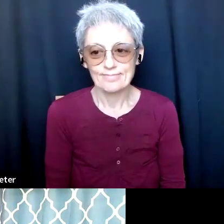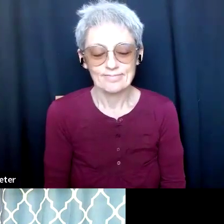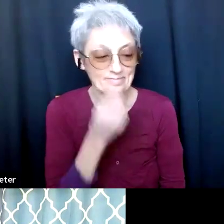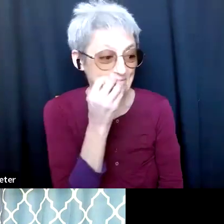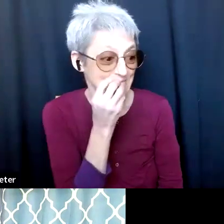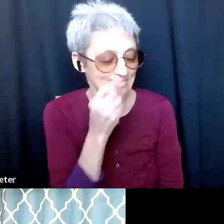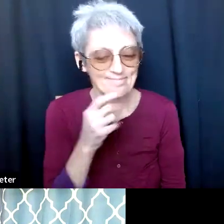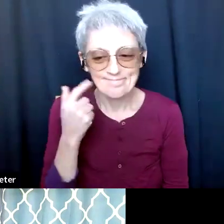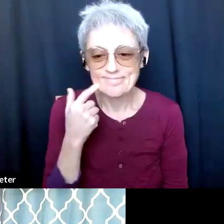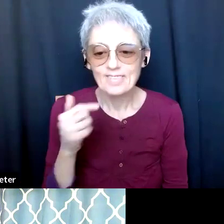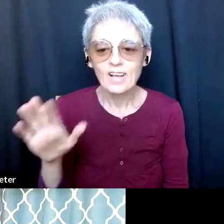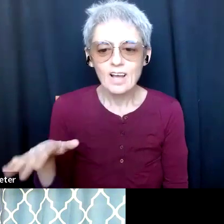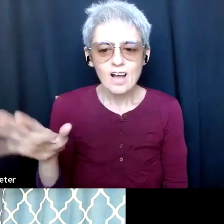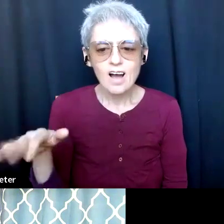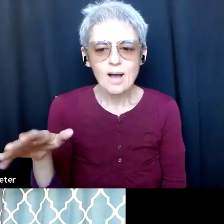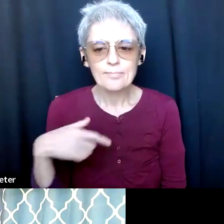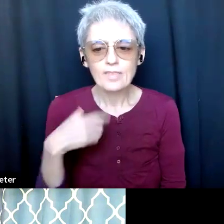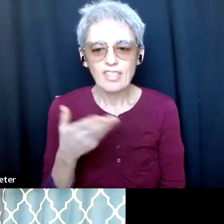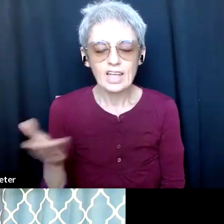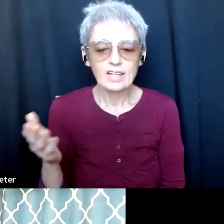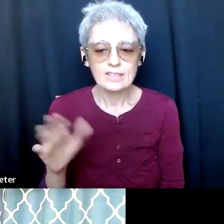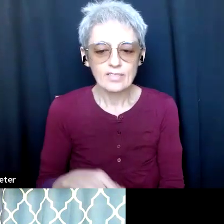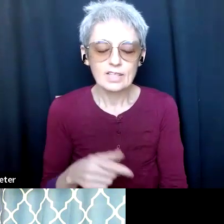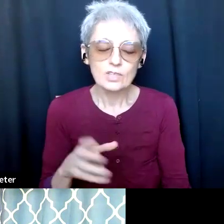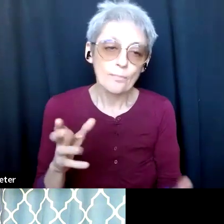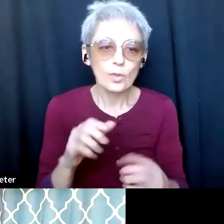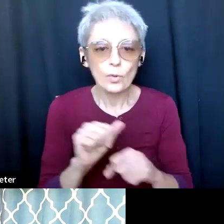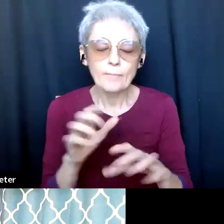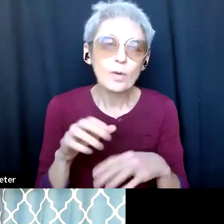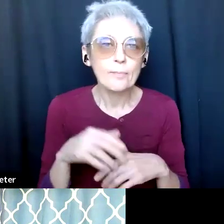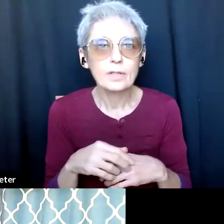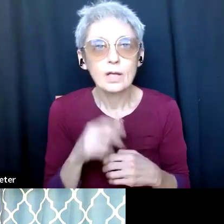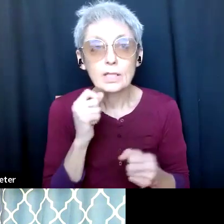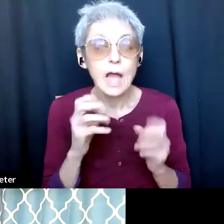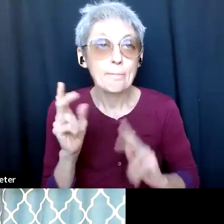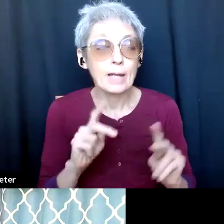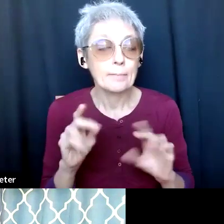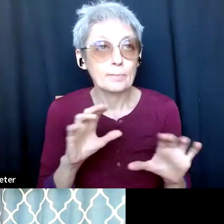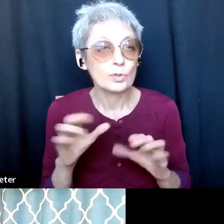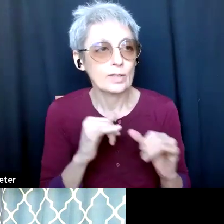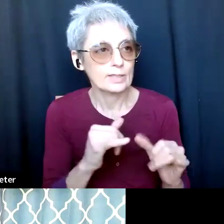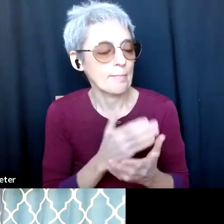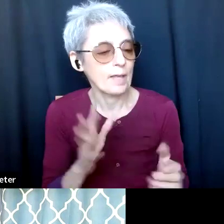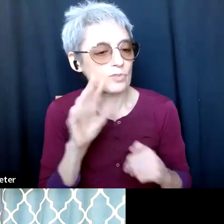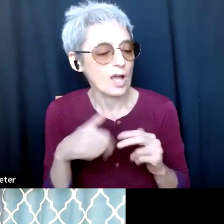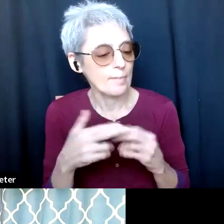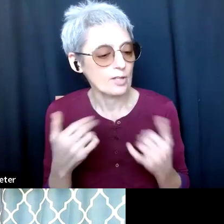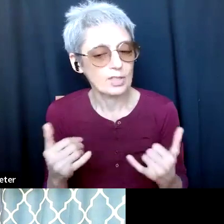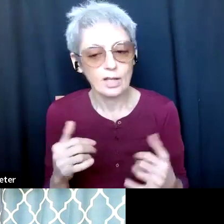so that every participant in the end performs around 50% or 70% correct.